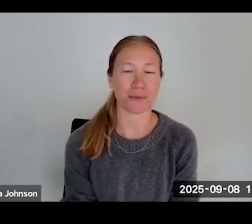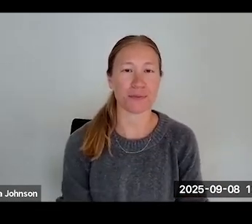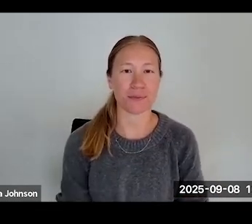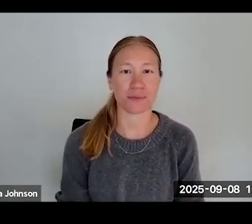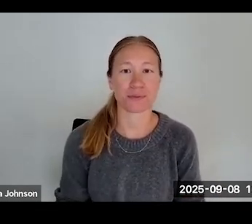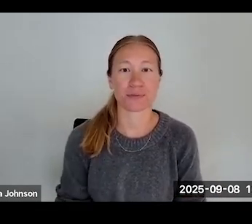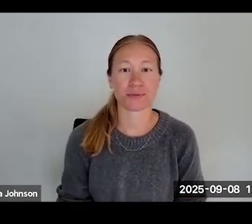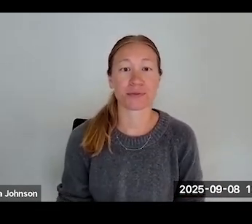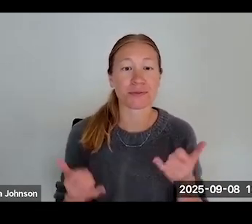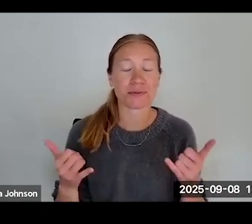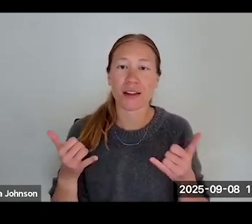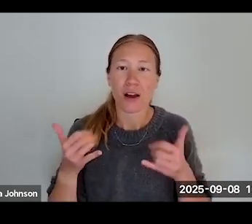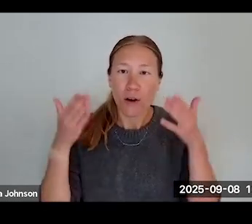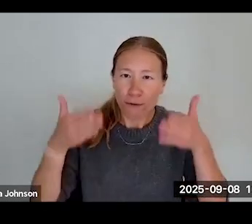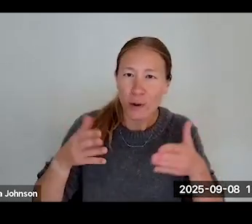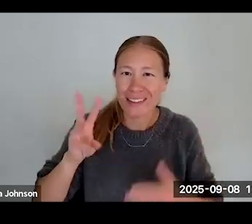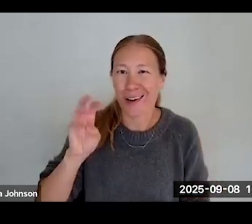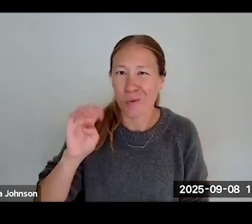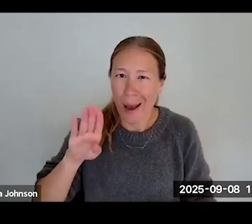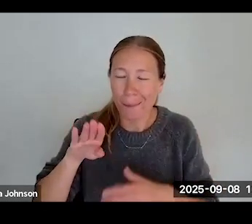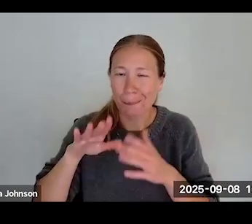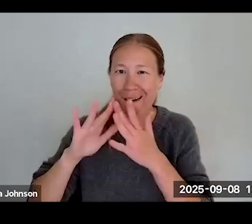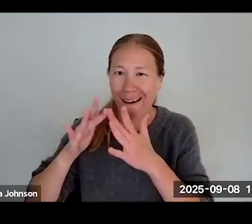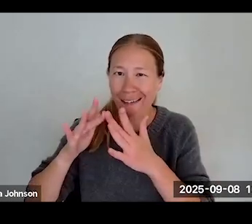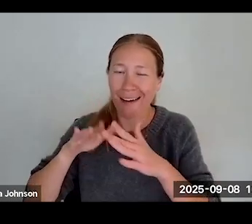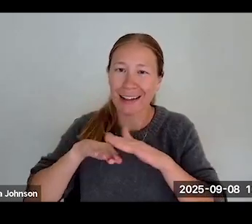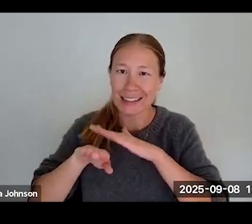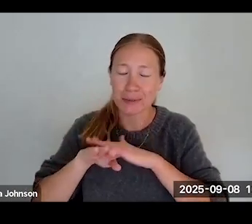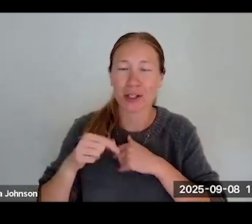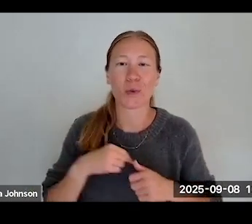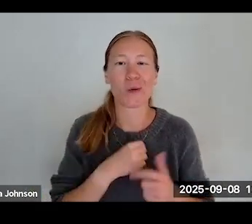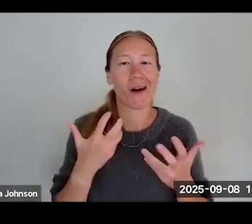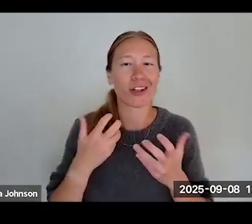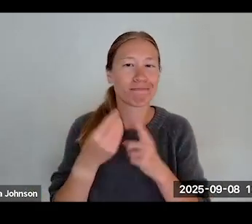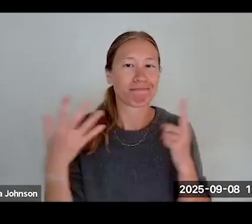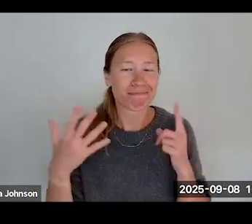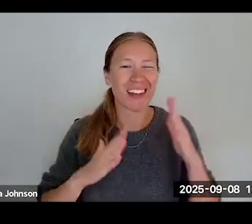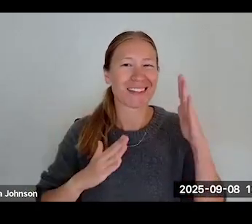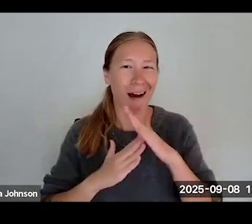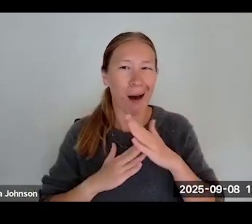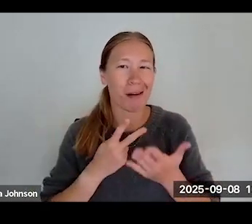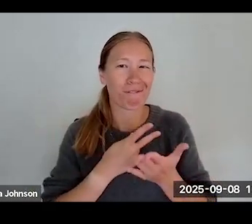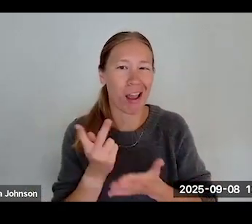In relation to website accessibility, we wanted to talk a little bit more about some of the top WCAG failures that were reported